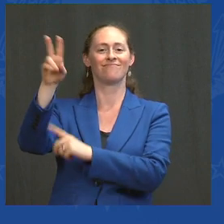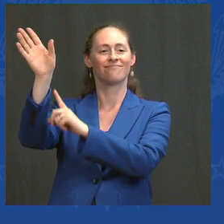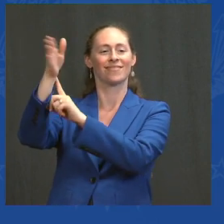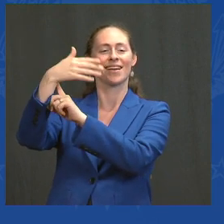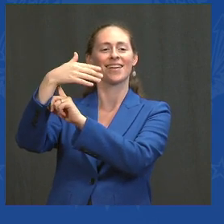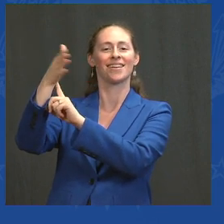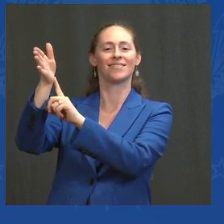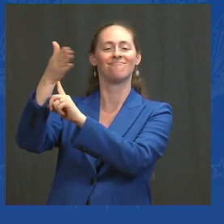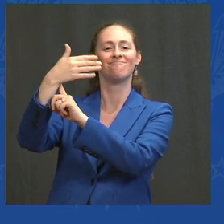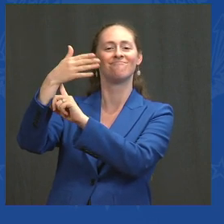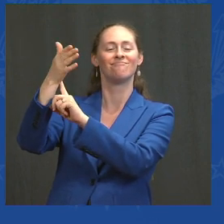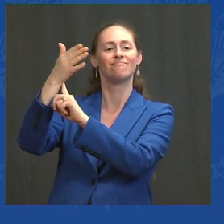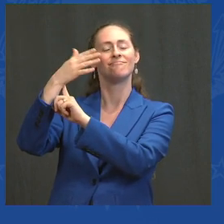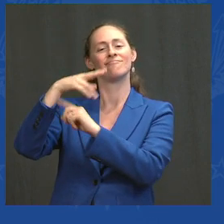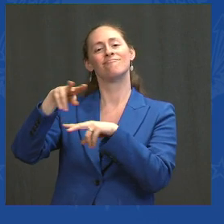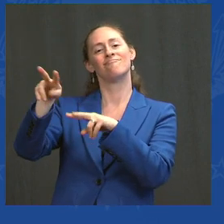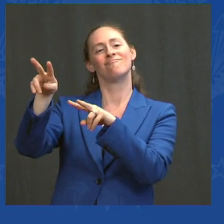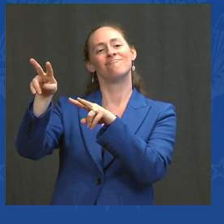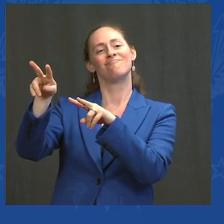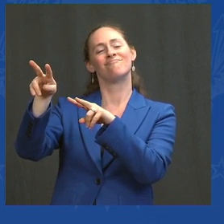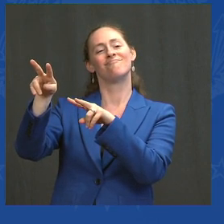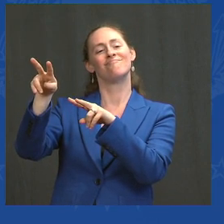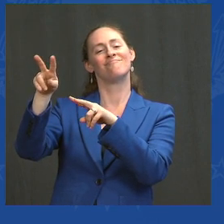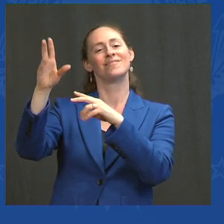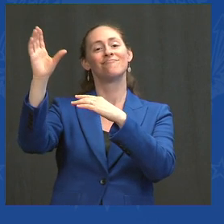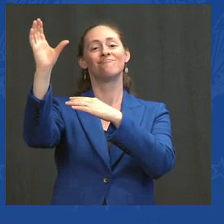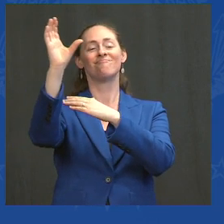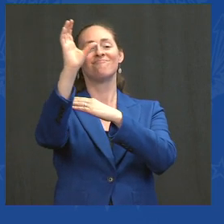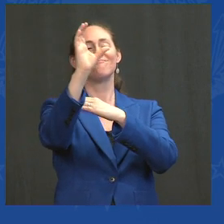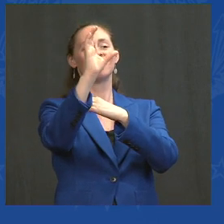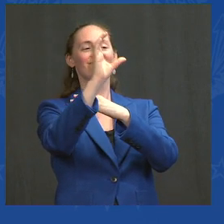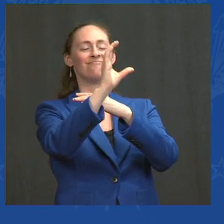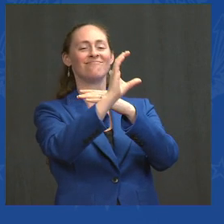At the twilight's last gleaming?